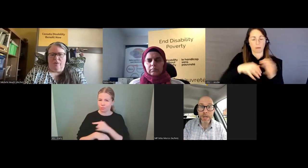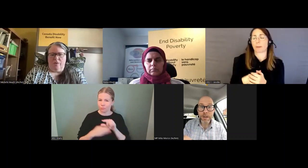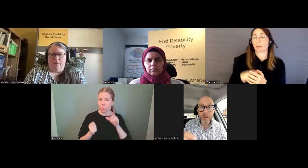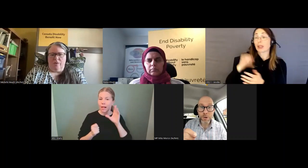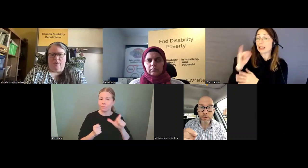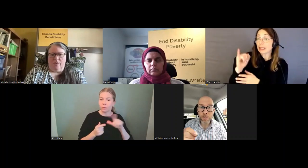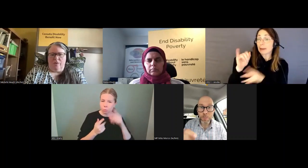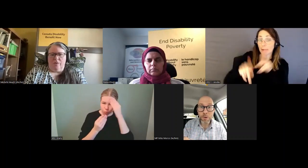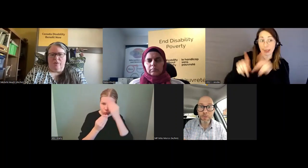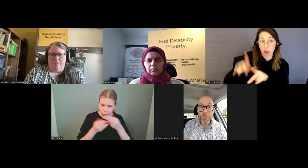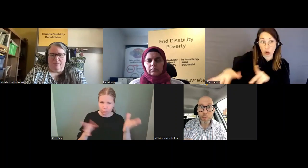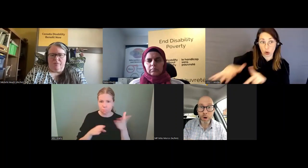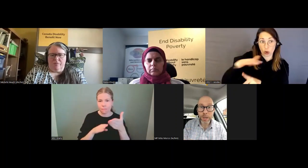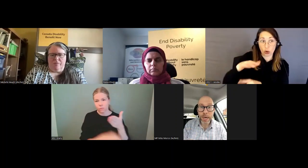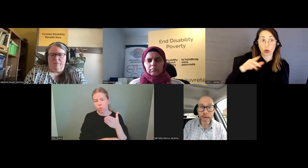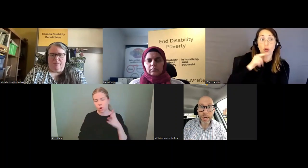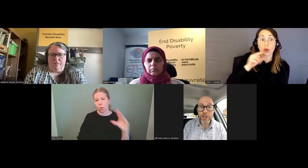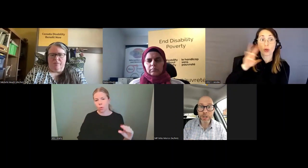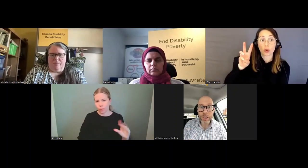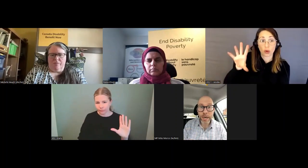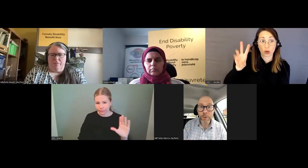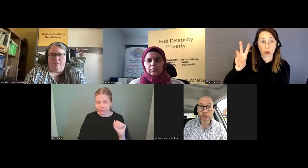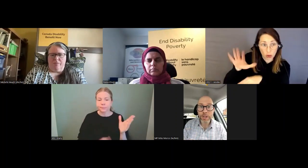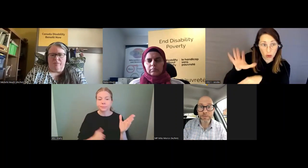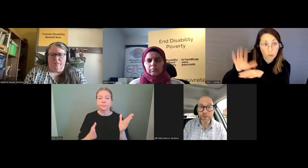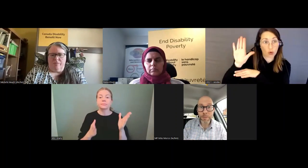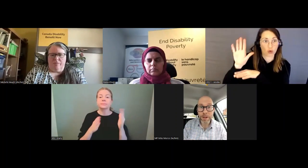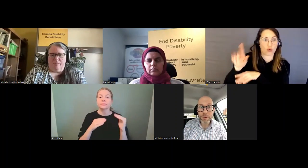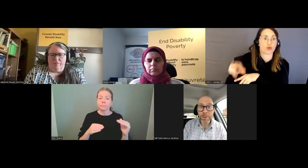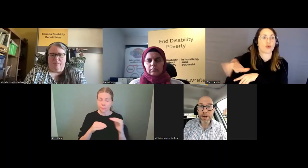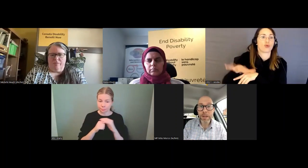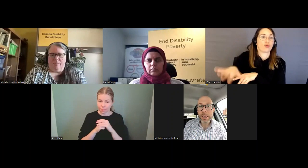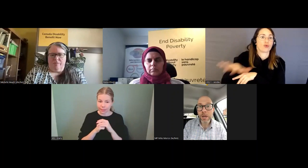TO REMOVE THE WORKING AGE LANGUAGE FROM THIS BILL.